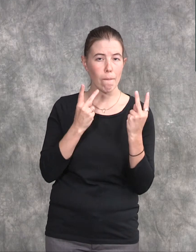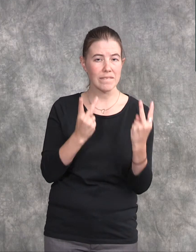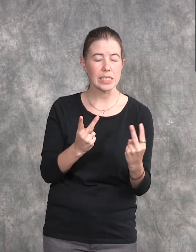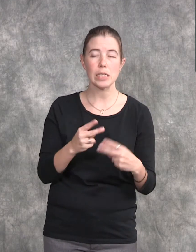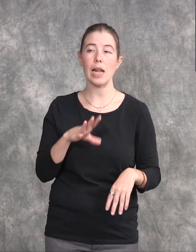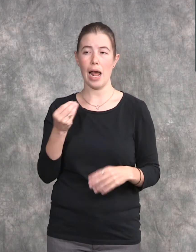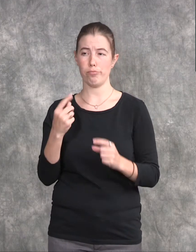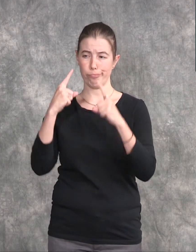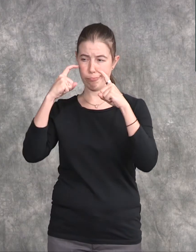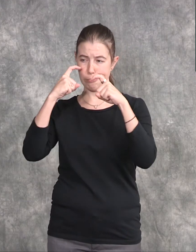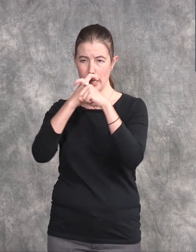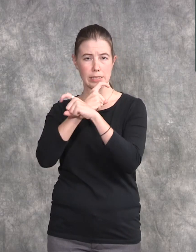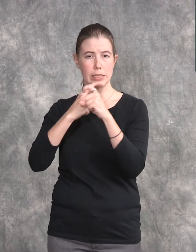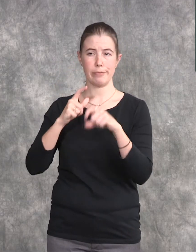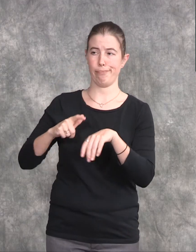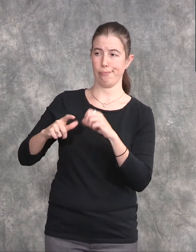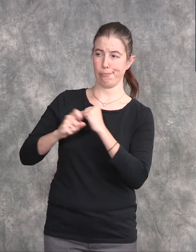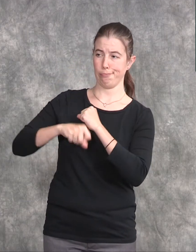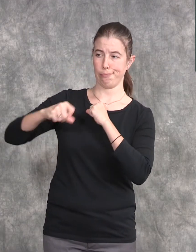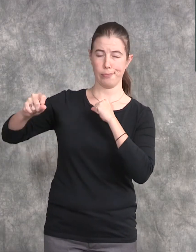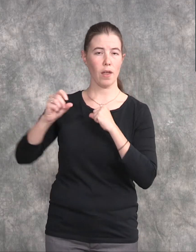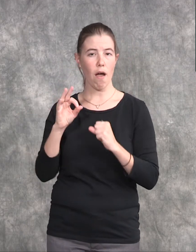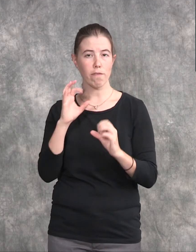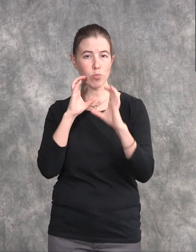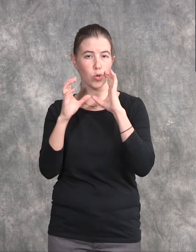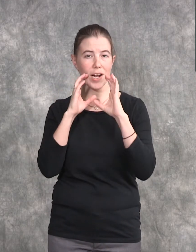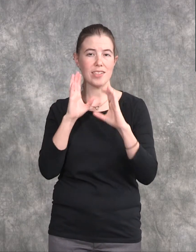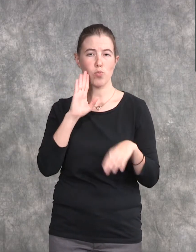and you expect the complexity or length of the communication required.